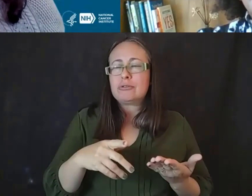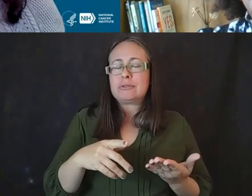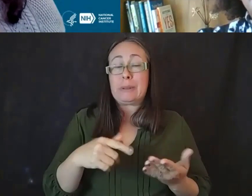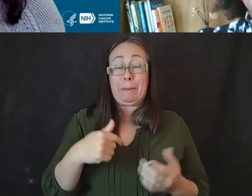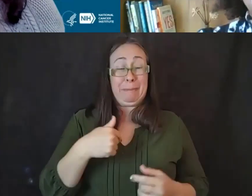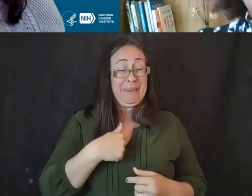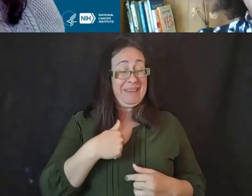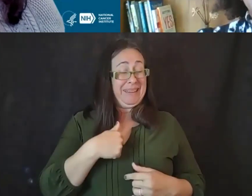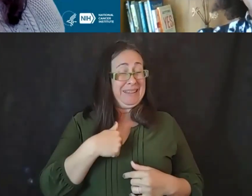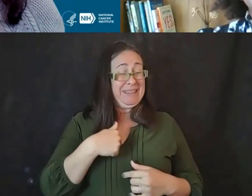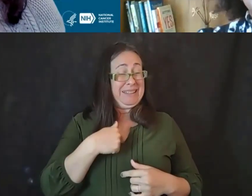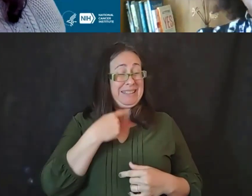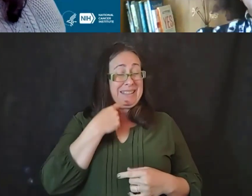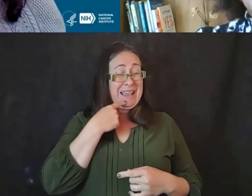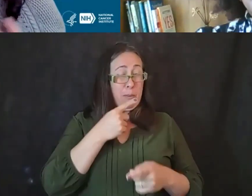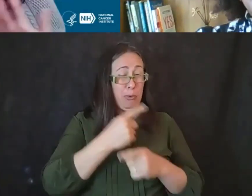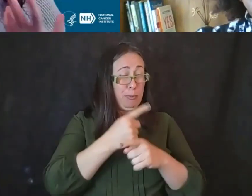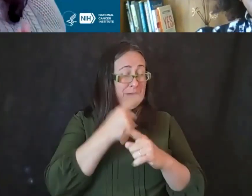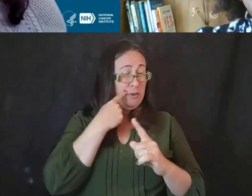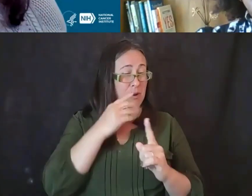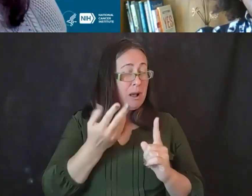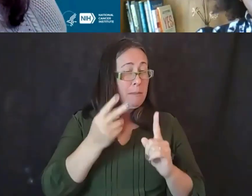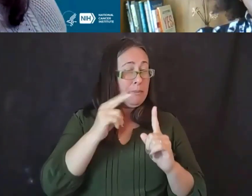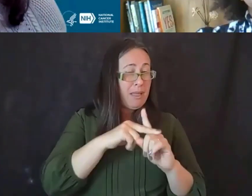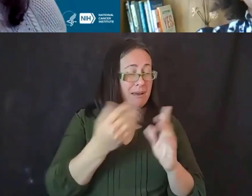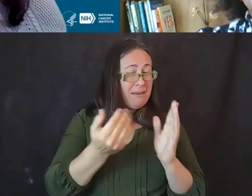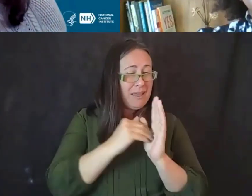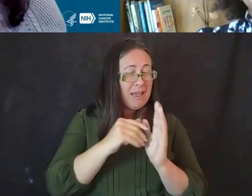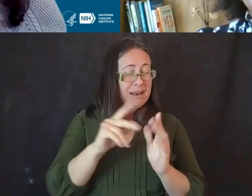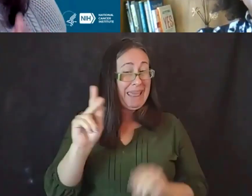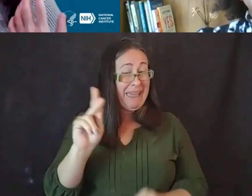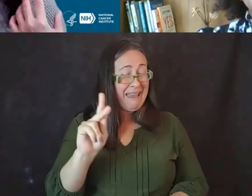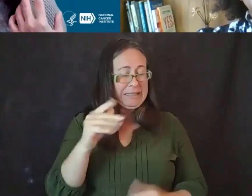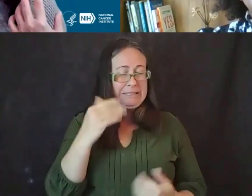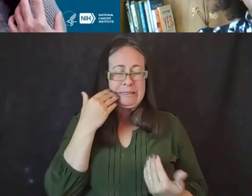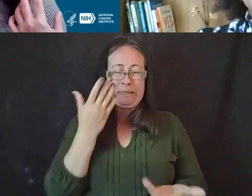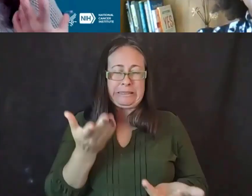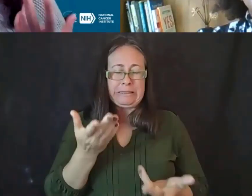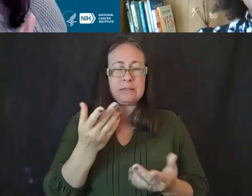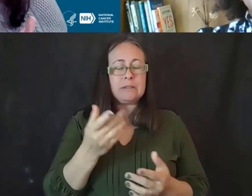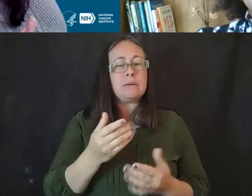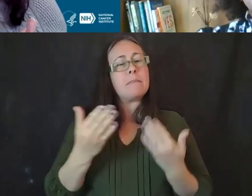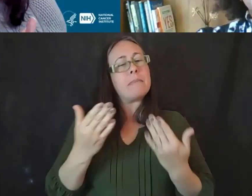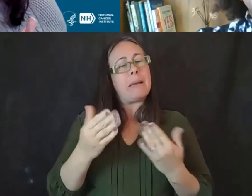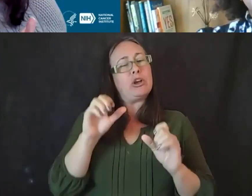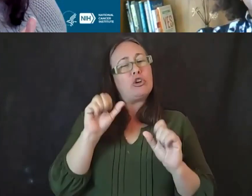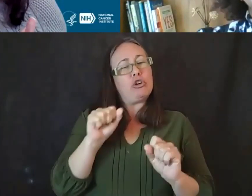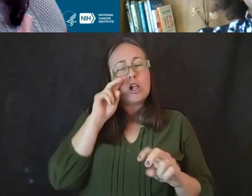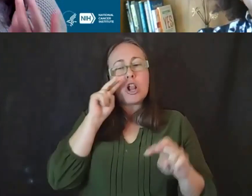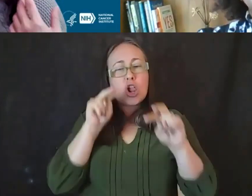then you know that everything was fine. Generally the program officer will reach out to you